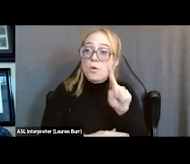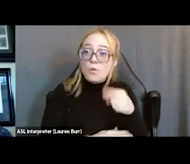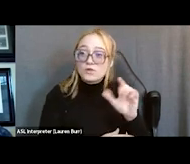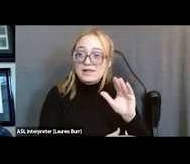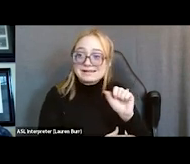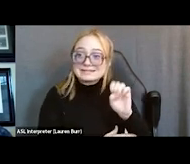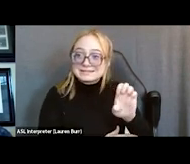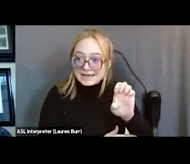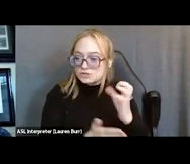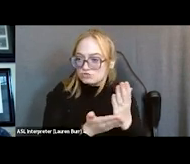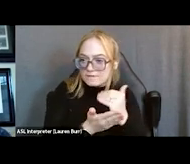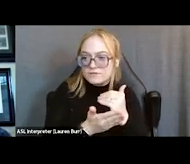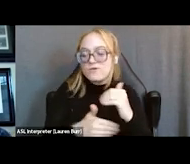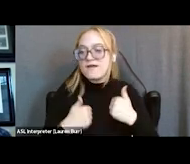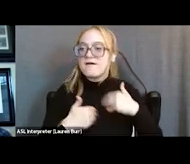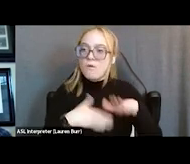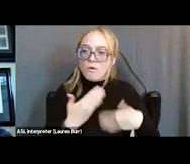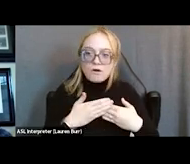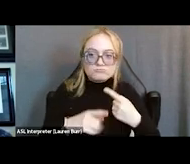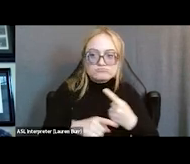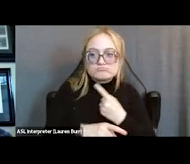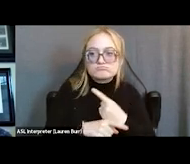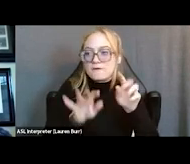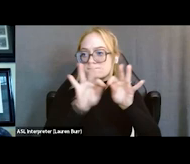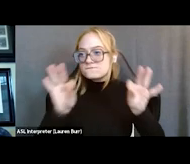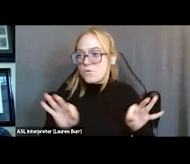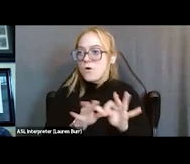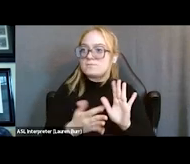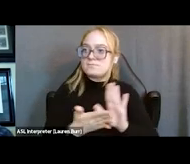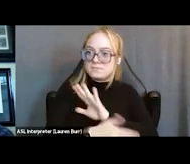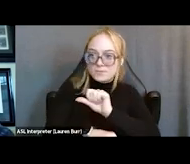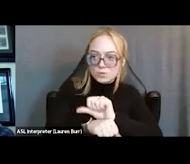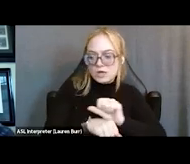review the case for having all the forms and all the paperwork that we need, but we also,